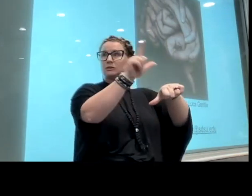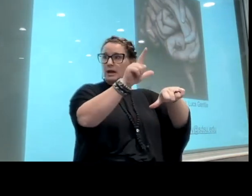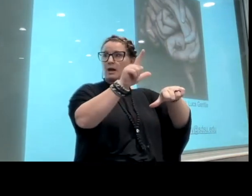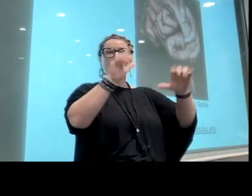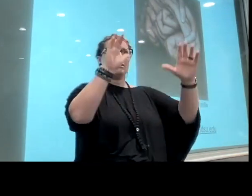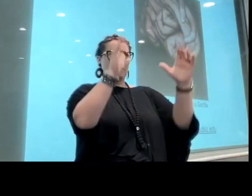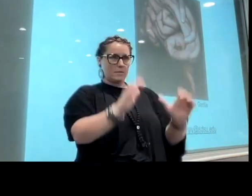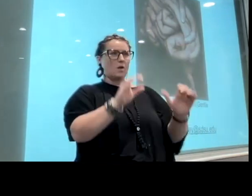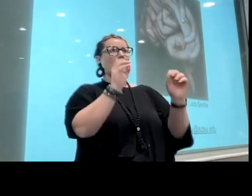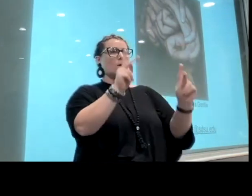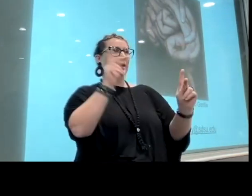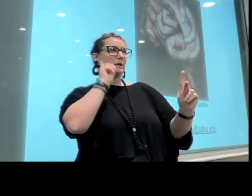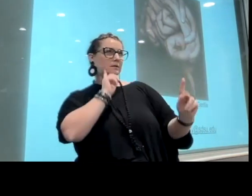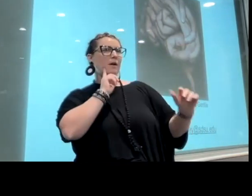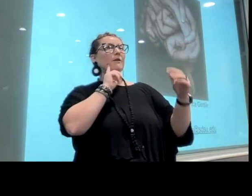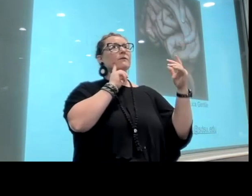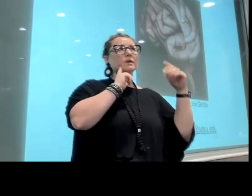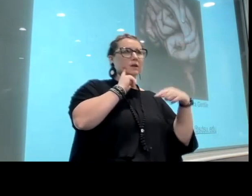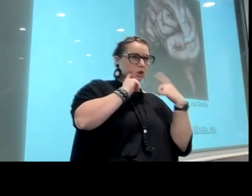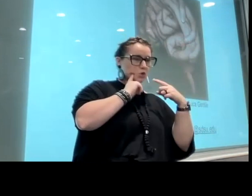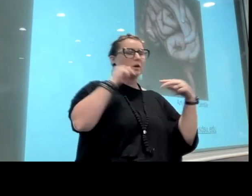and it doesn't have a written form.